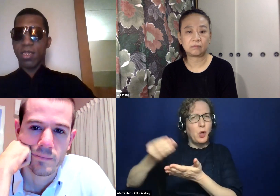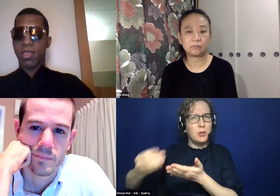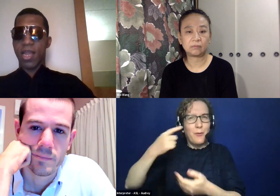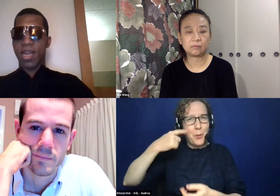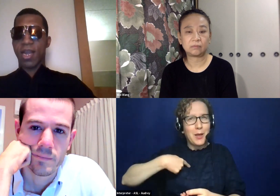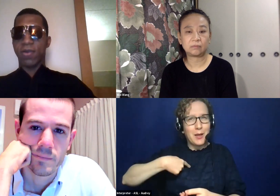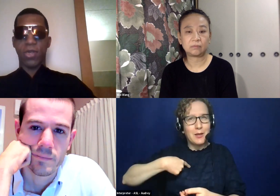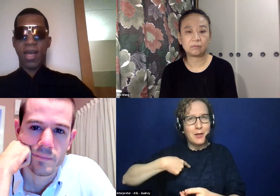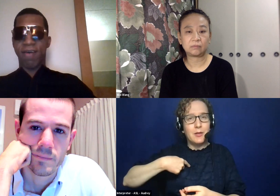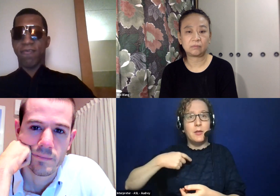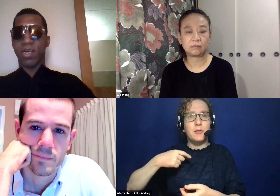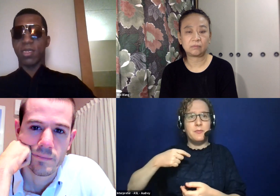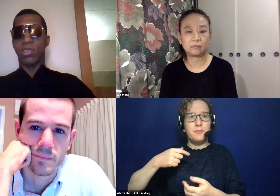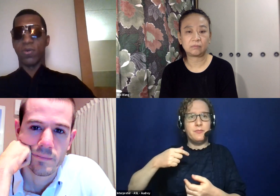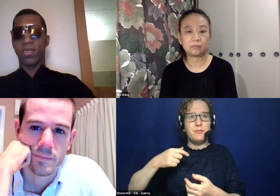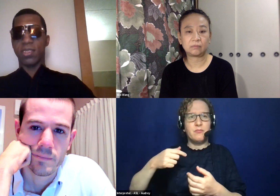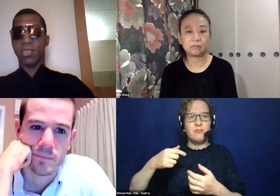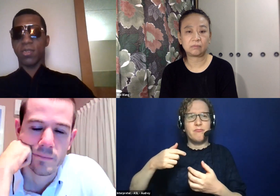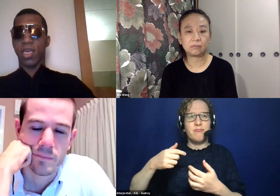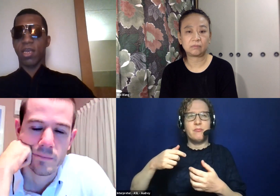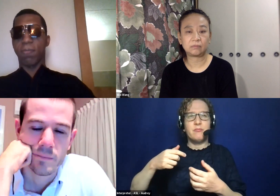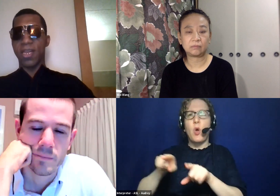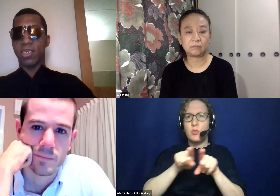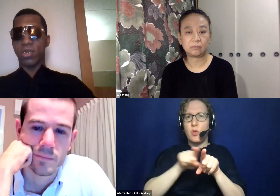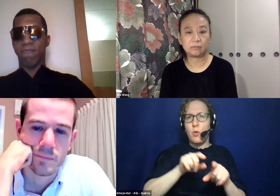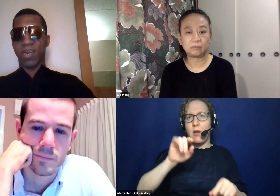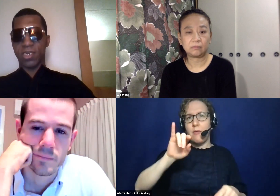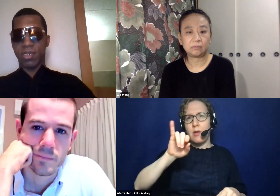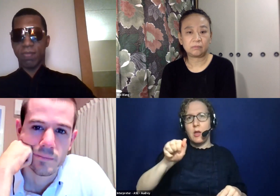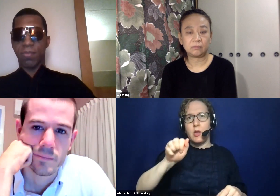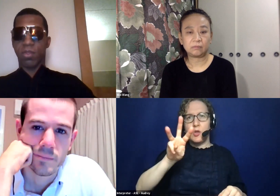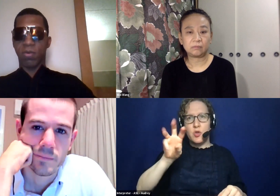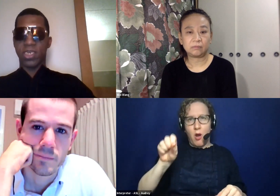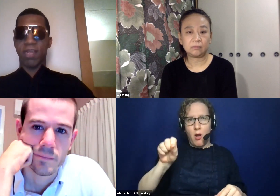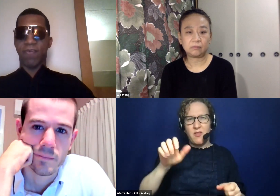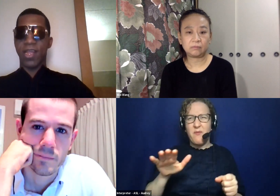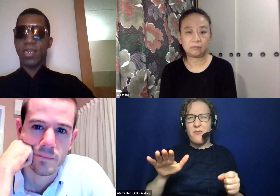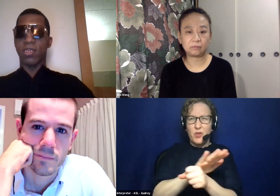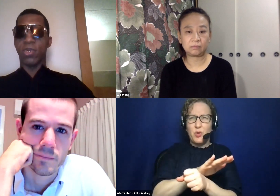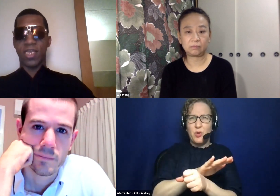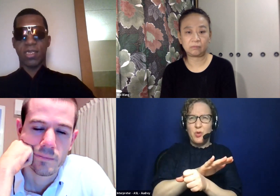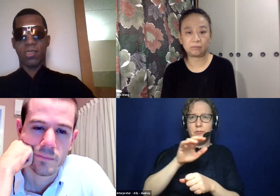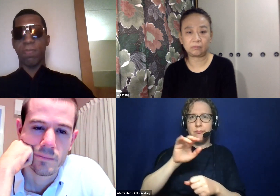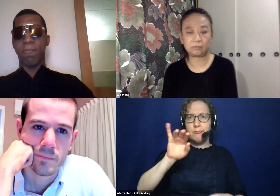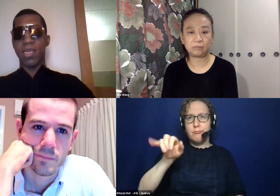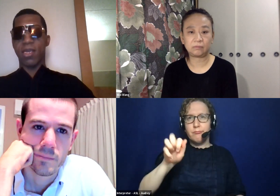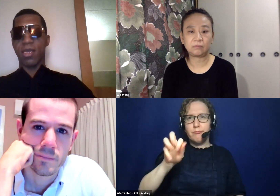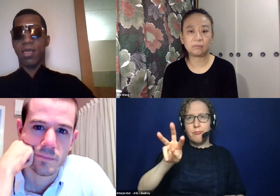Then I also have a JAWS, a complete JAWS version, which a friend donated to me.